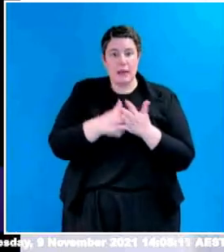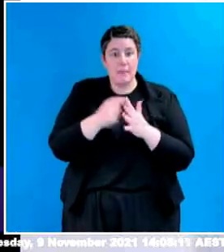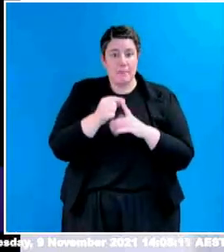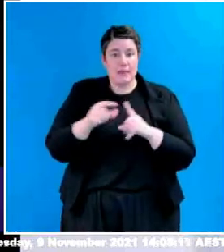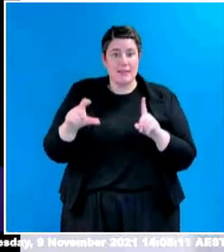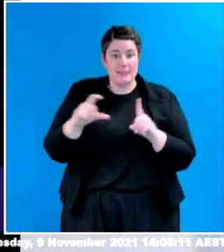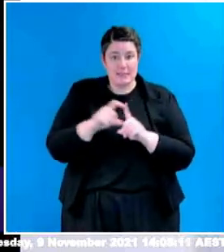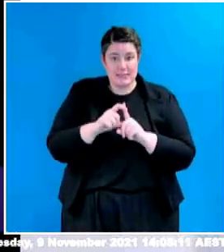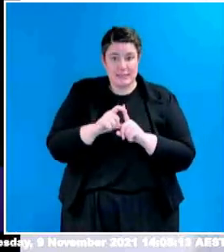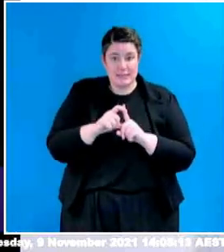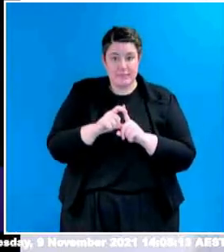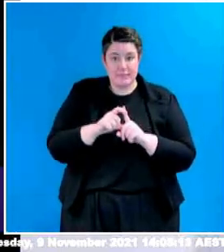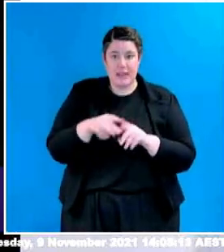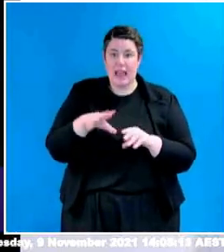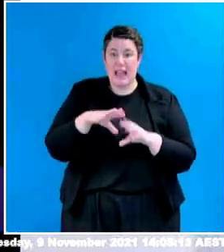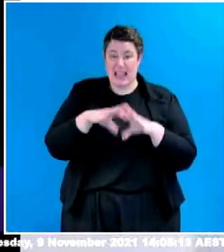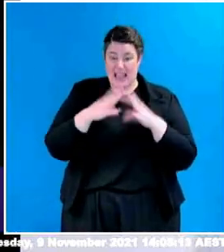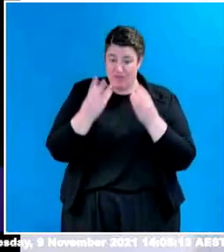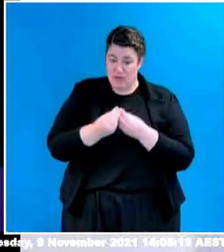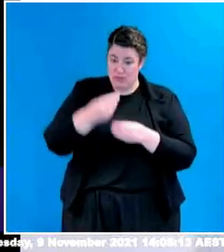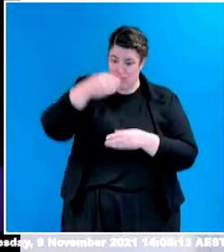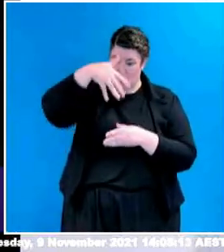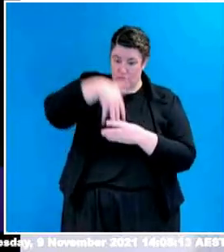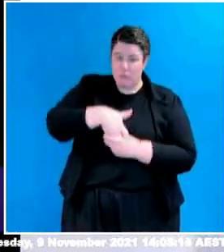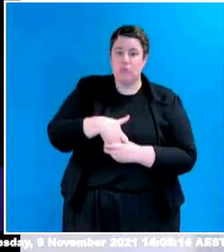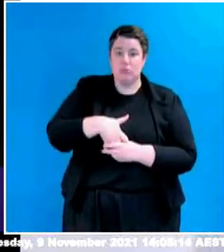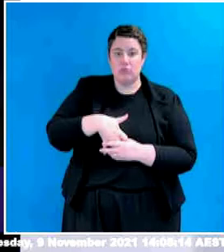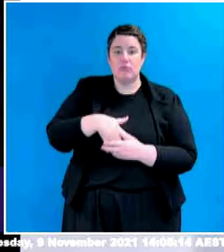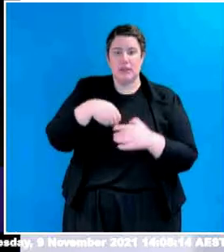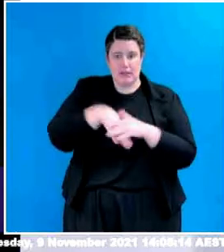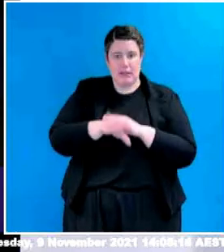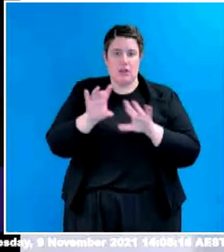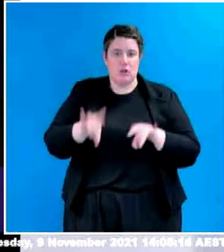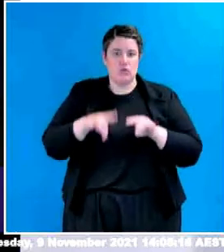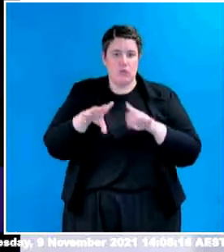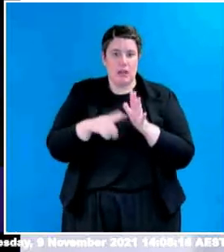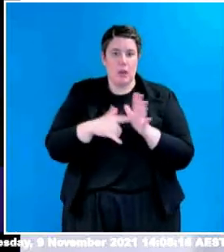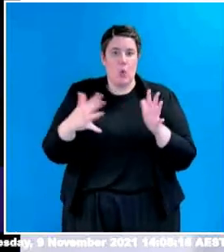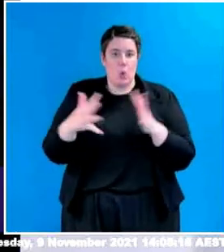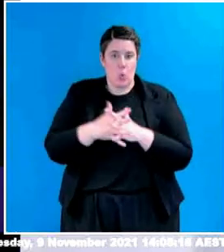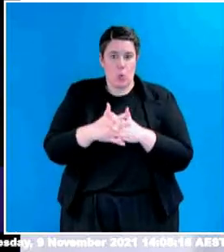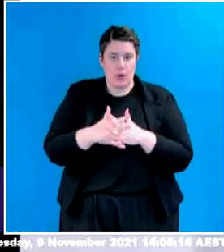incorporated the CRPD into Australian law and practice?